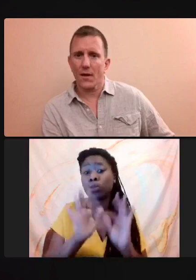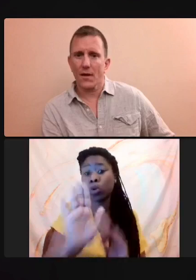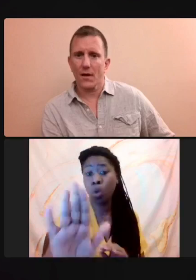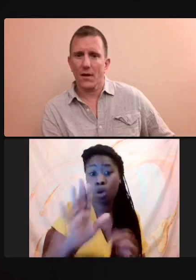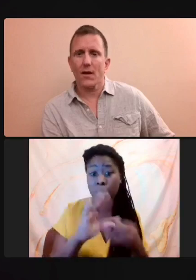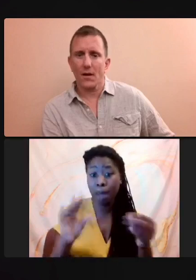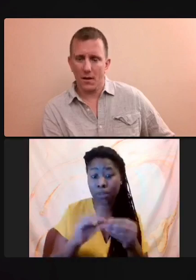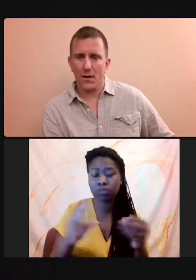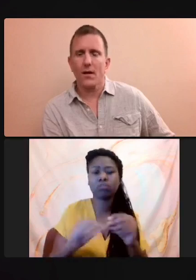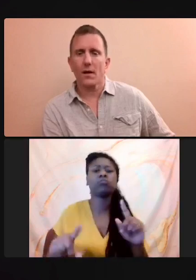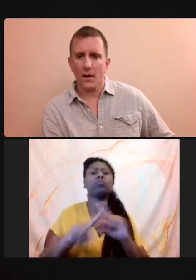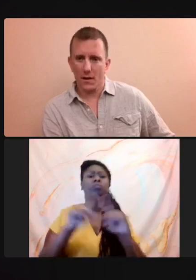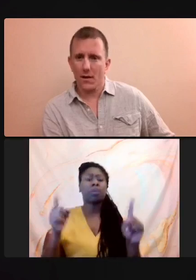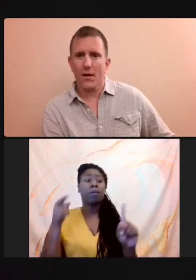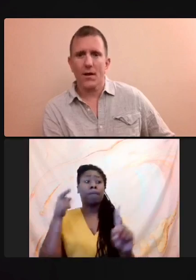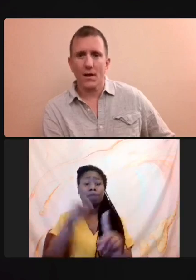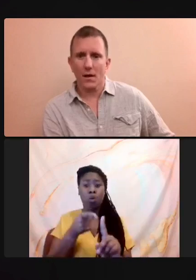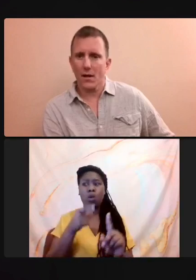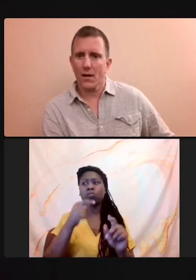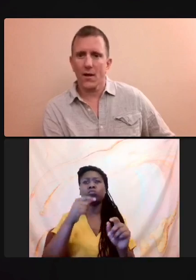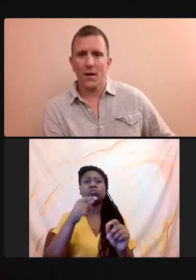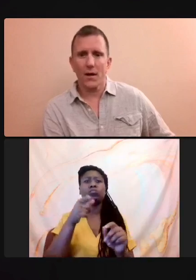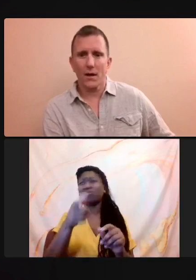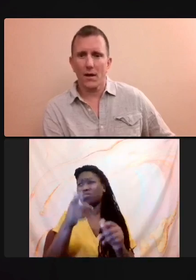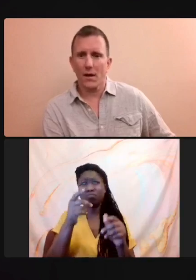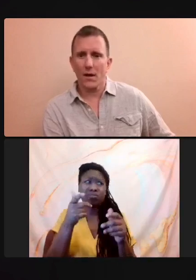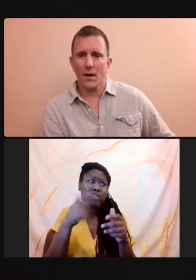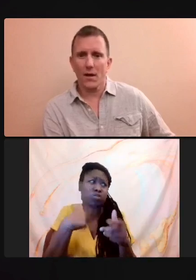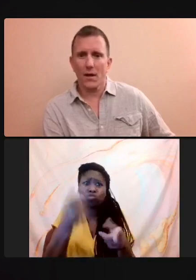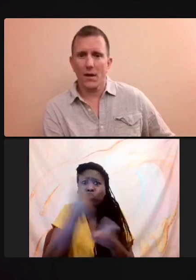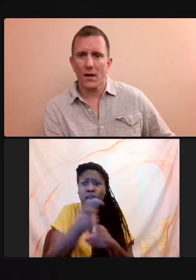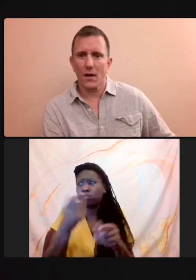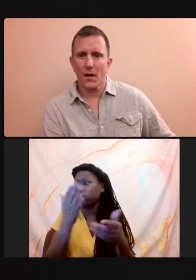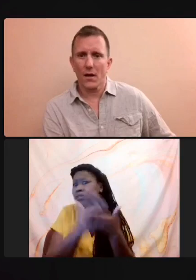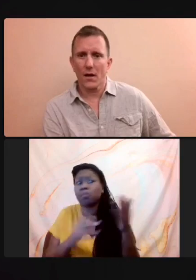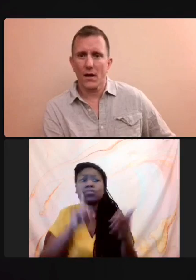For example, deaf teachers coming from deaf backgrounds, he or she doesn't have great knowledge of their culture.